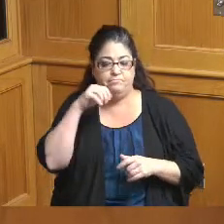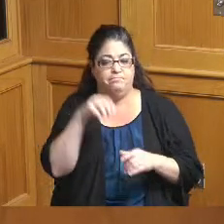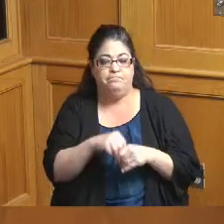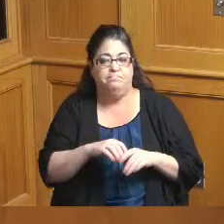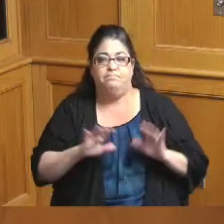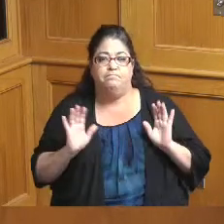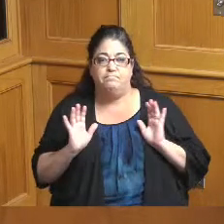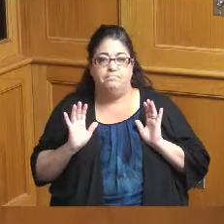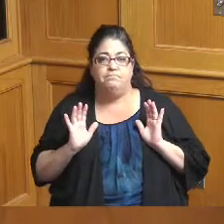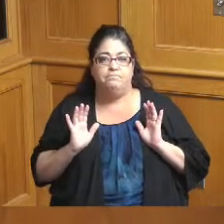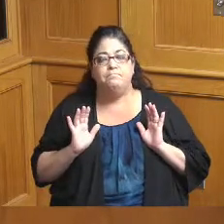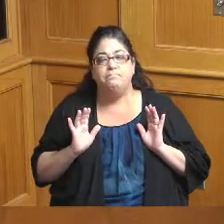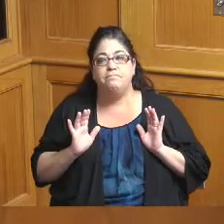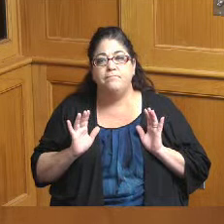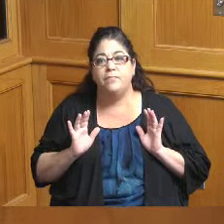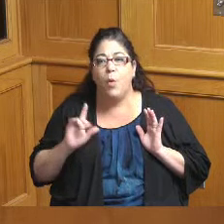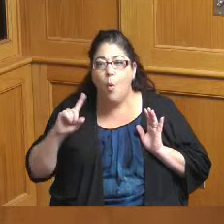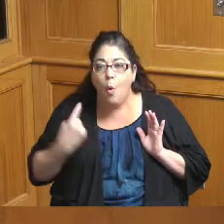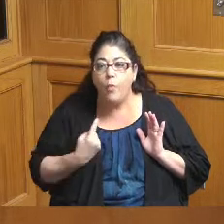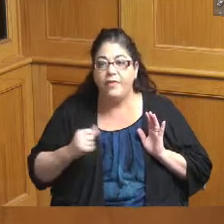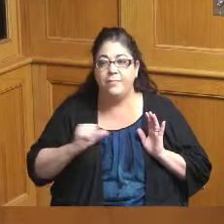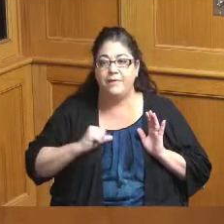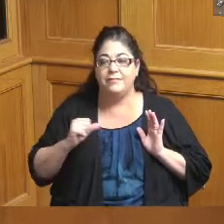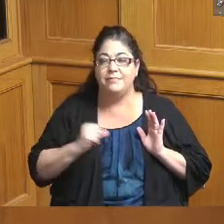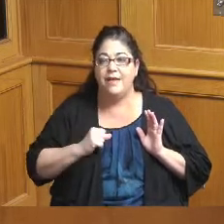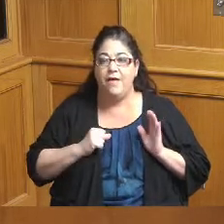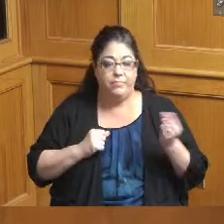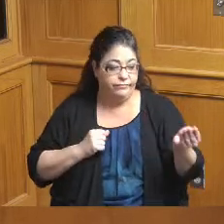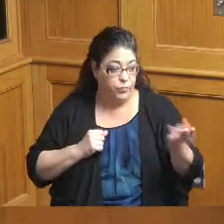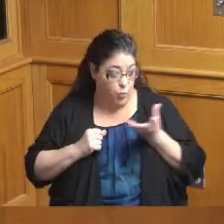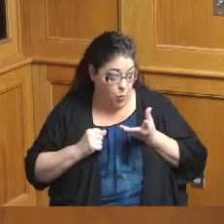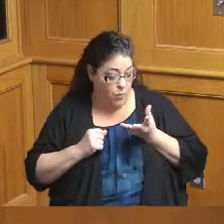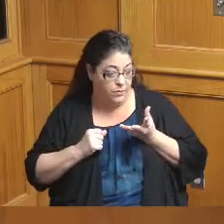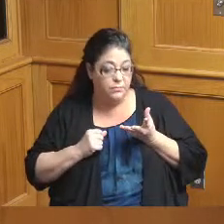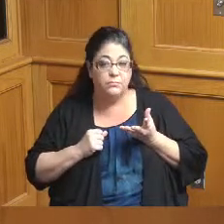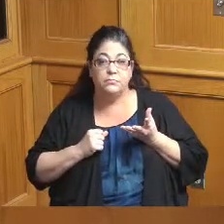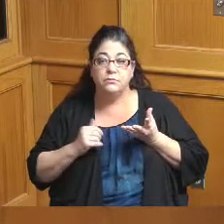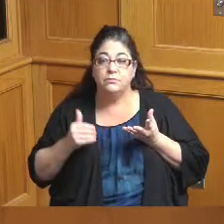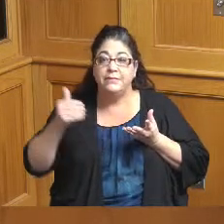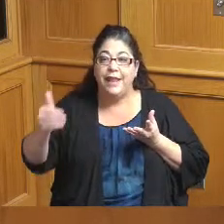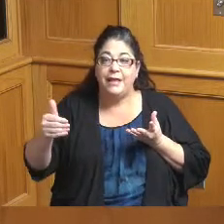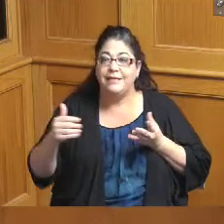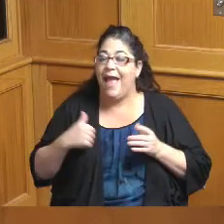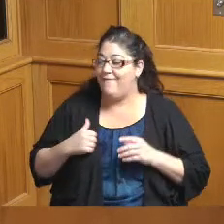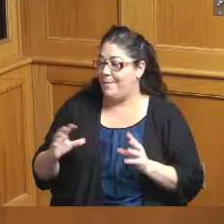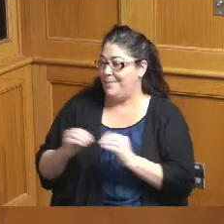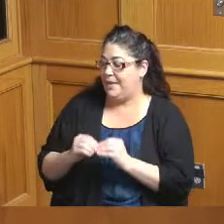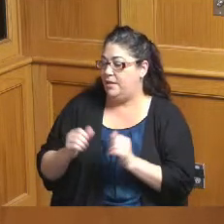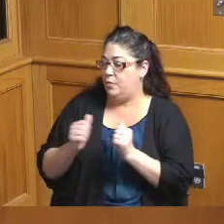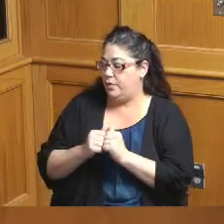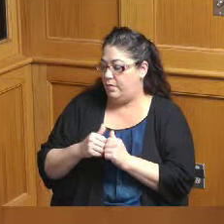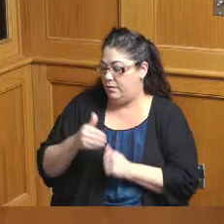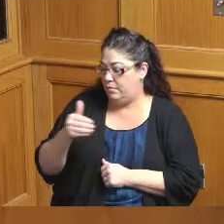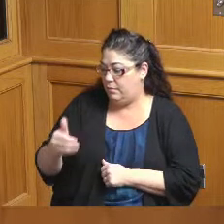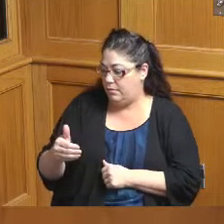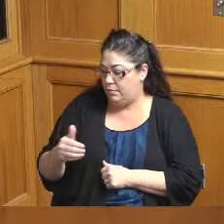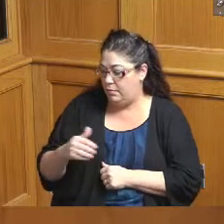any input on that except to be told now the next I do have a meeting with the Director of